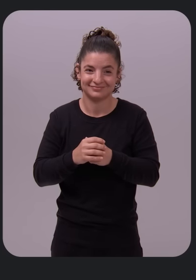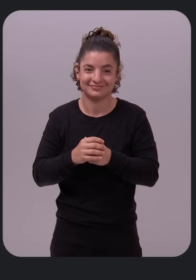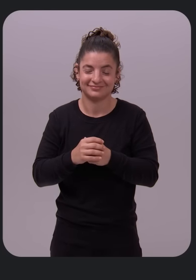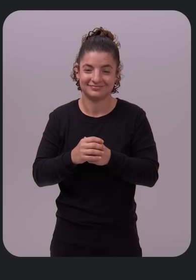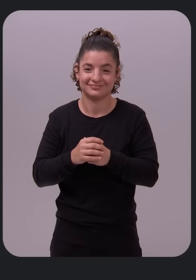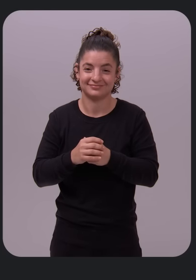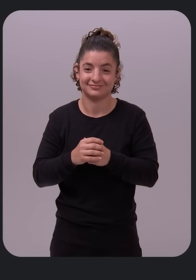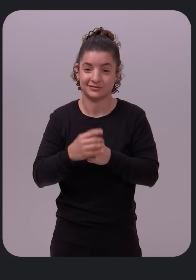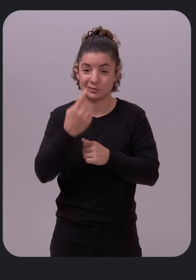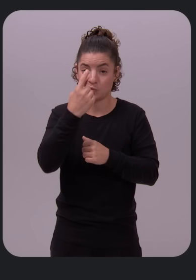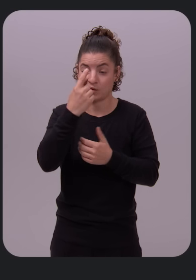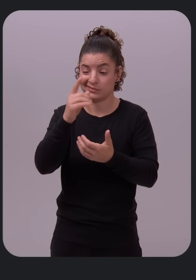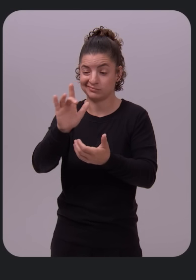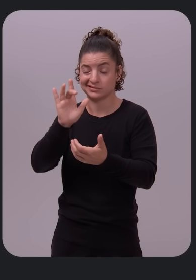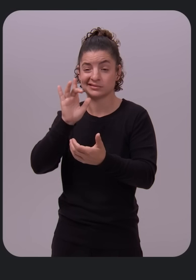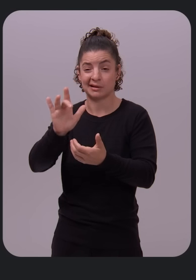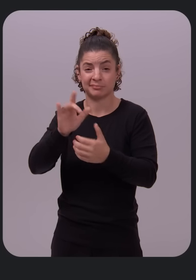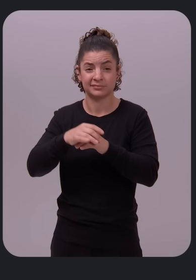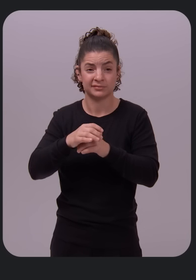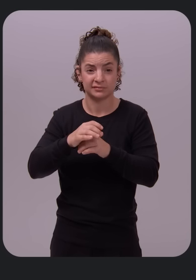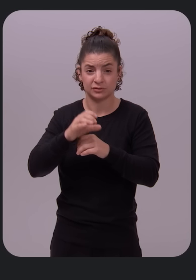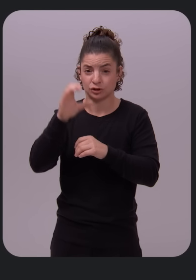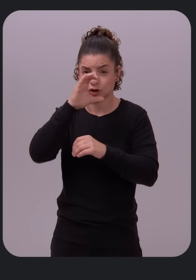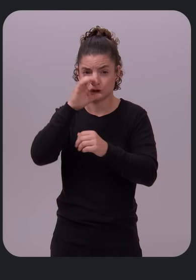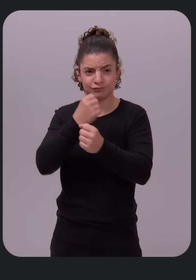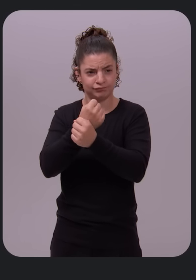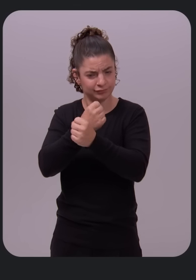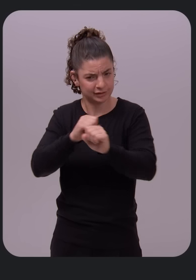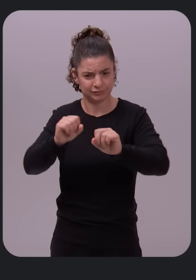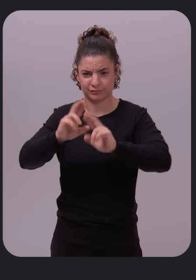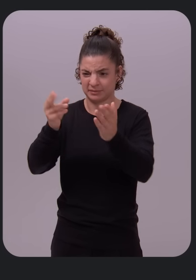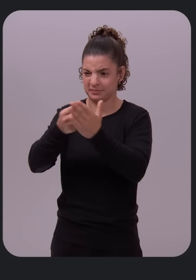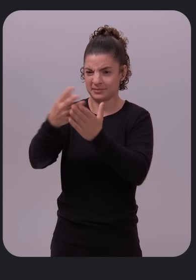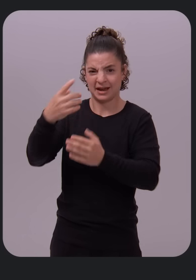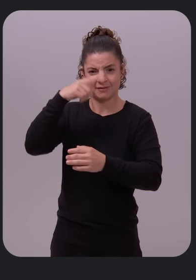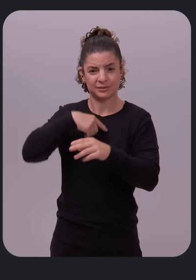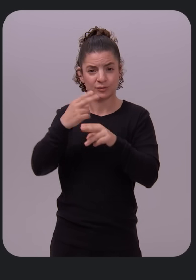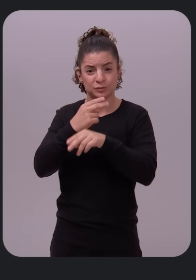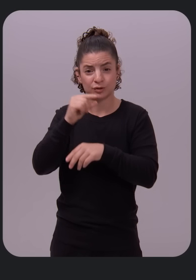With just one tap, Search securely buys it for me with Google Pay.